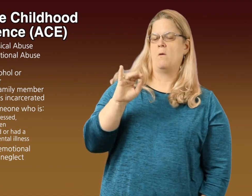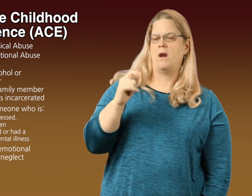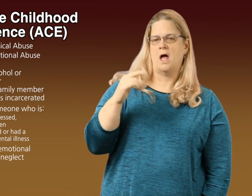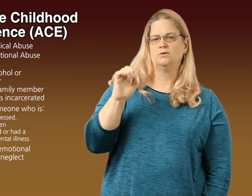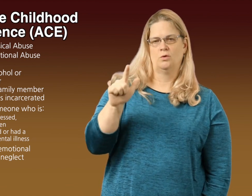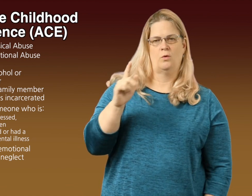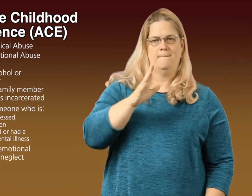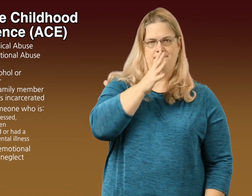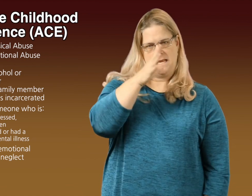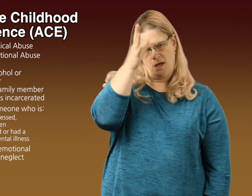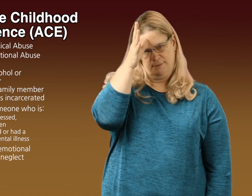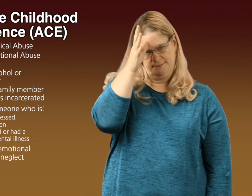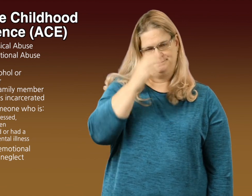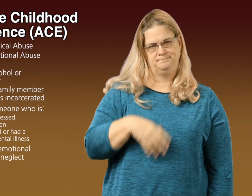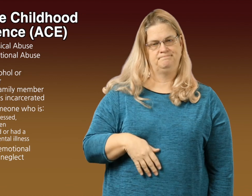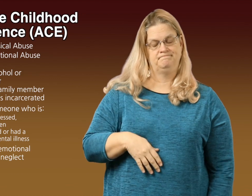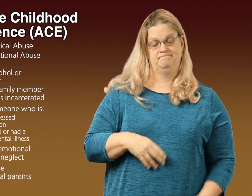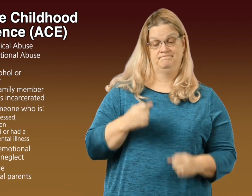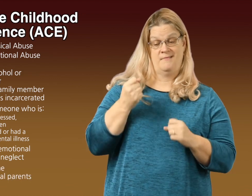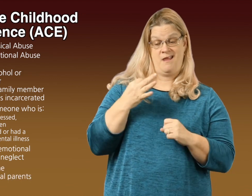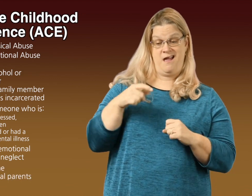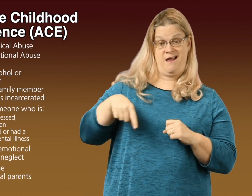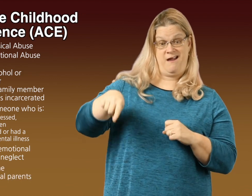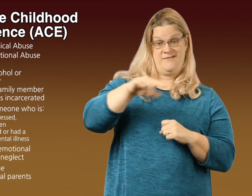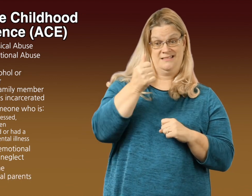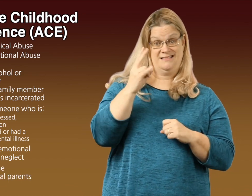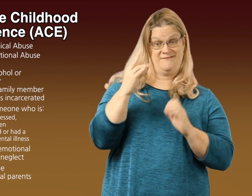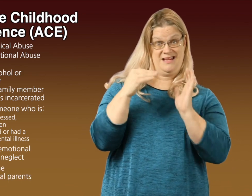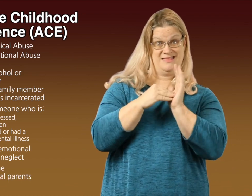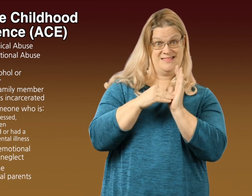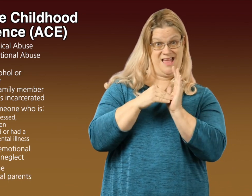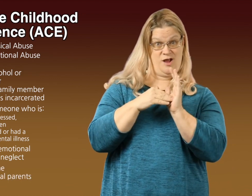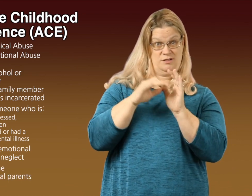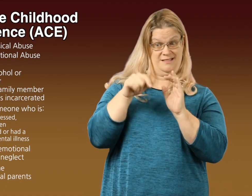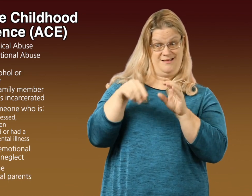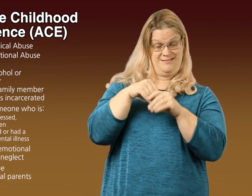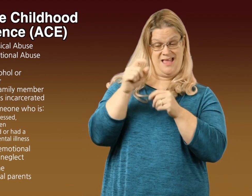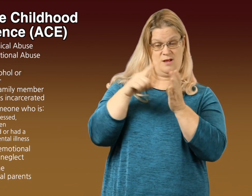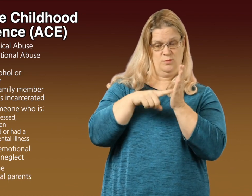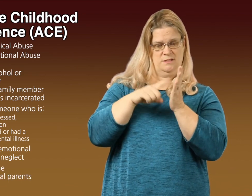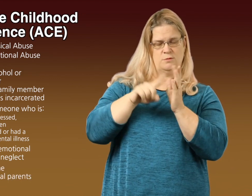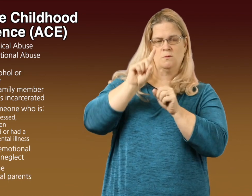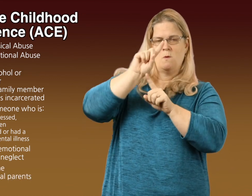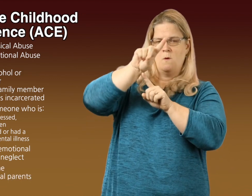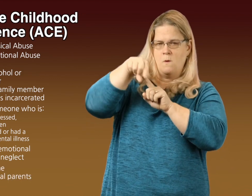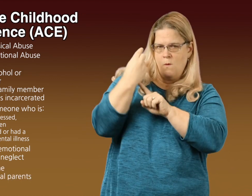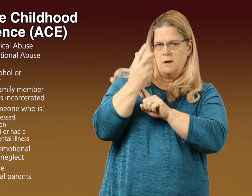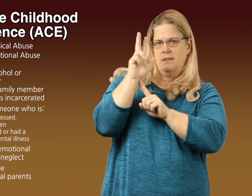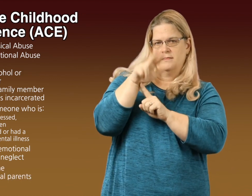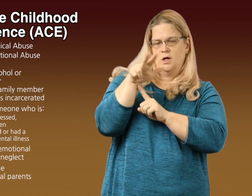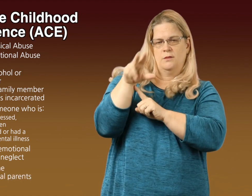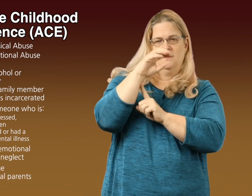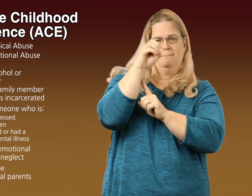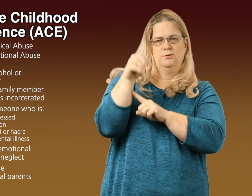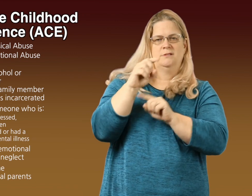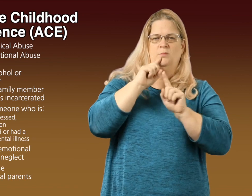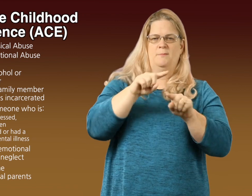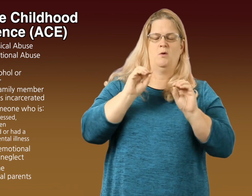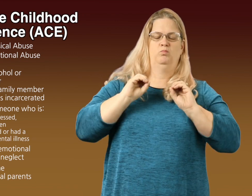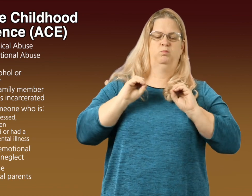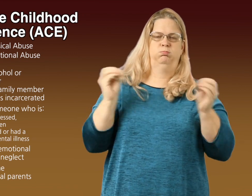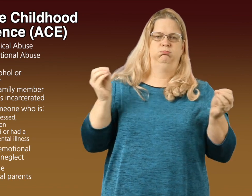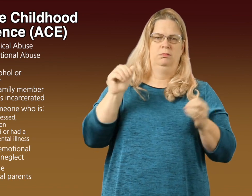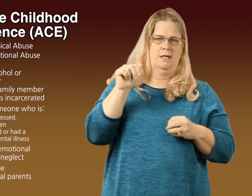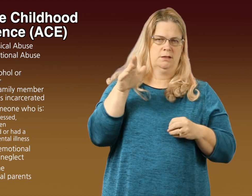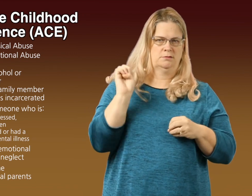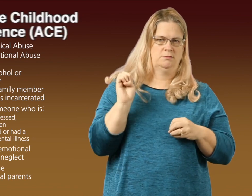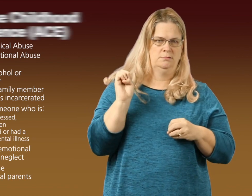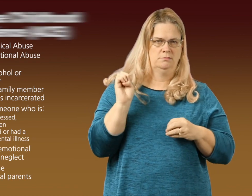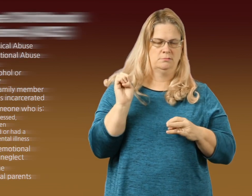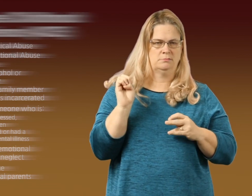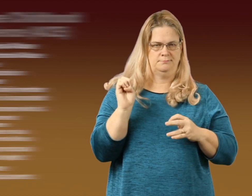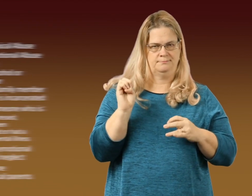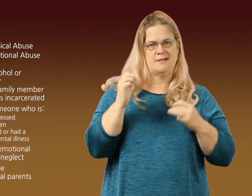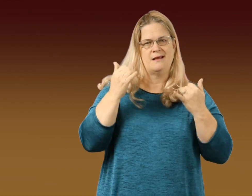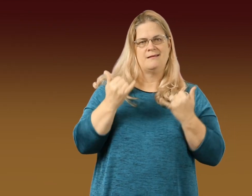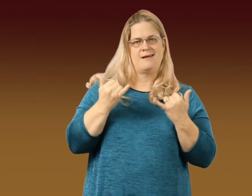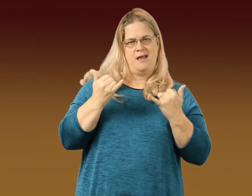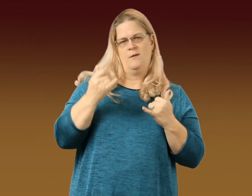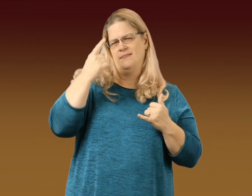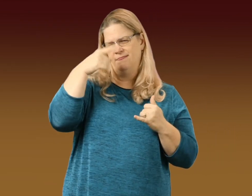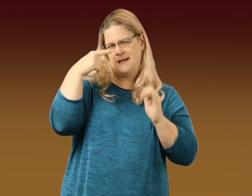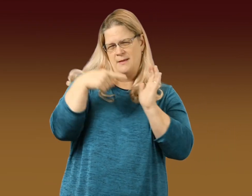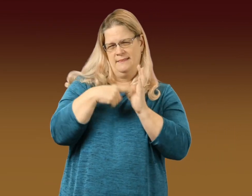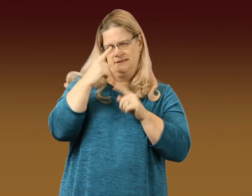Of those 17,000 within the research, only 33% reported an absence of ACEs.